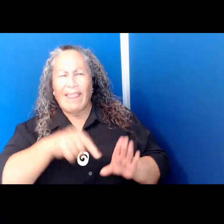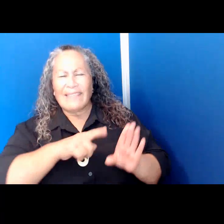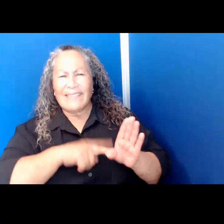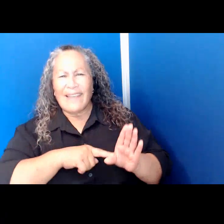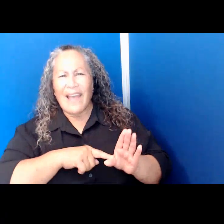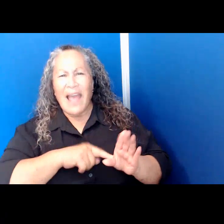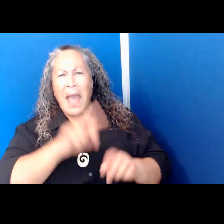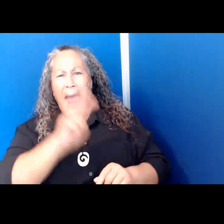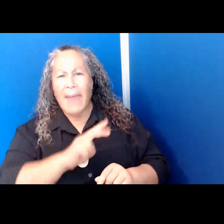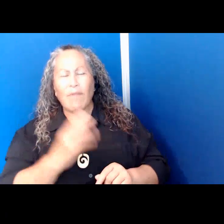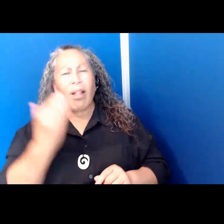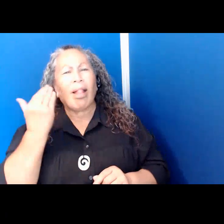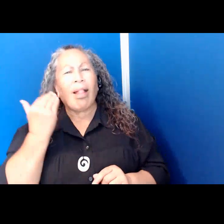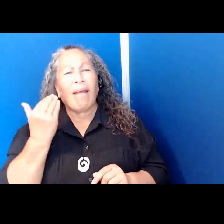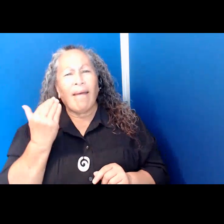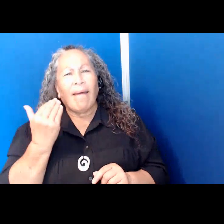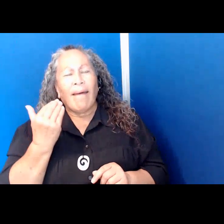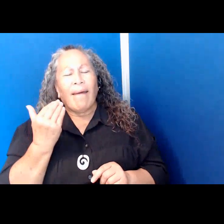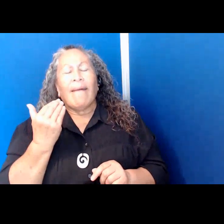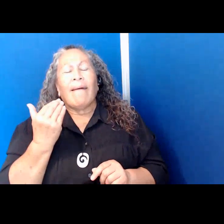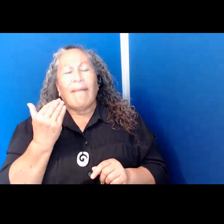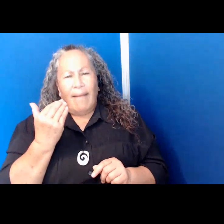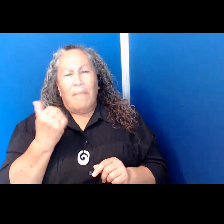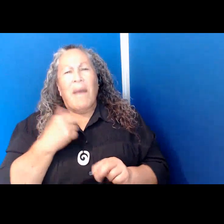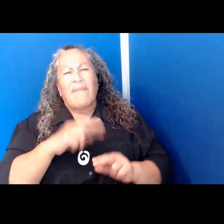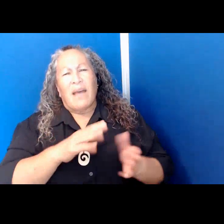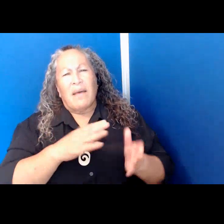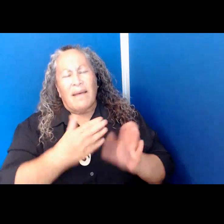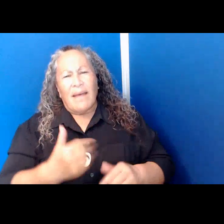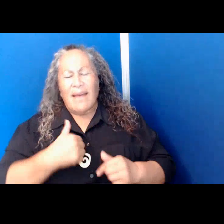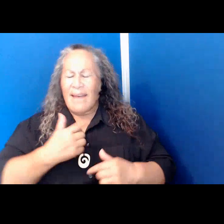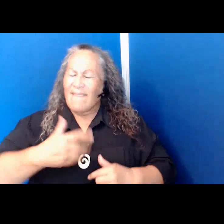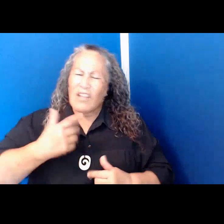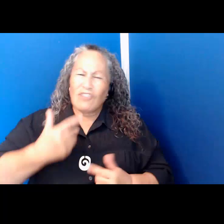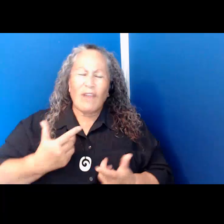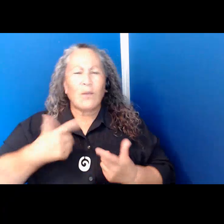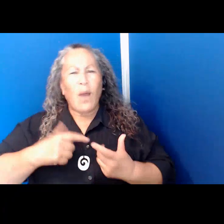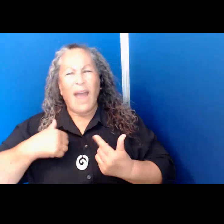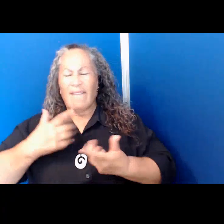highlighted my frustrations, where I honestly felt ripped off by the system.